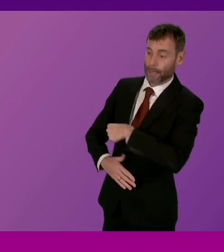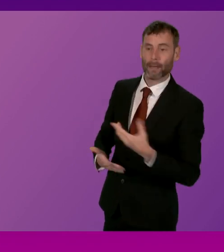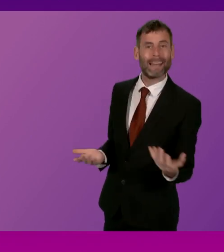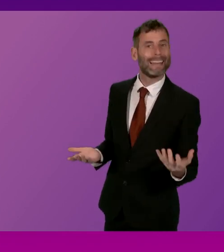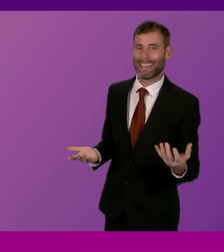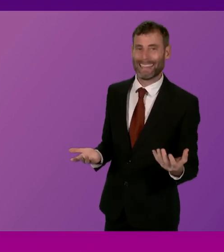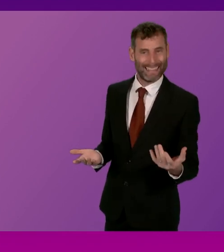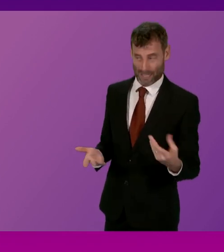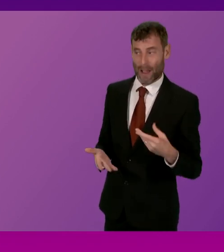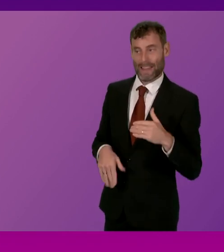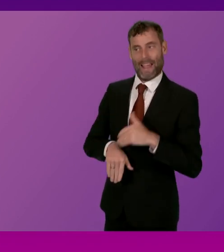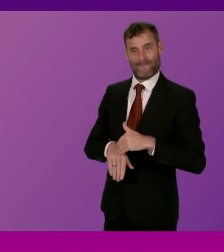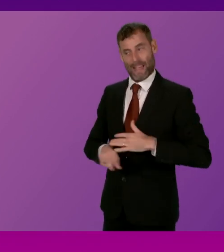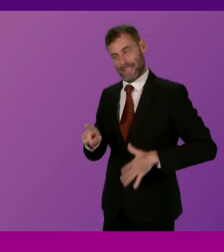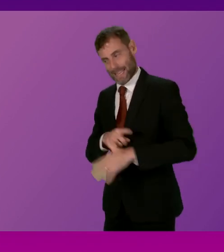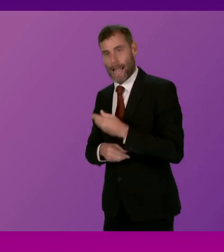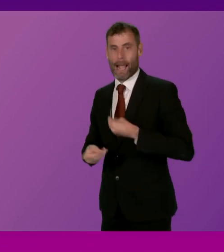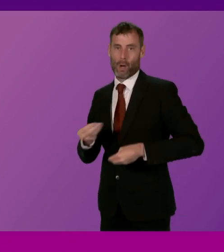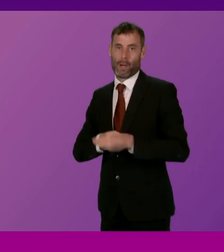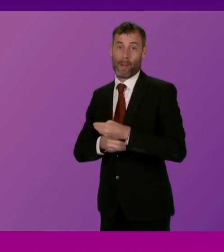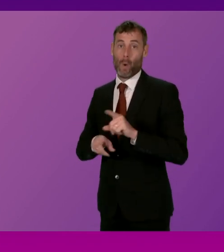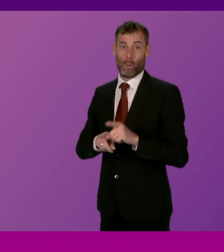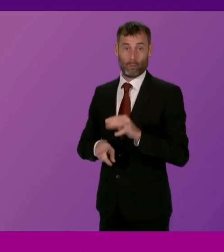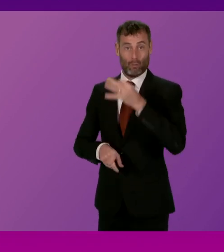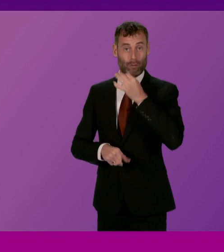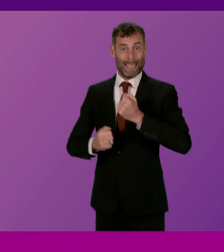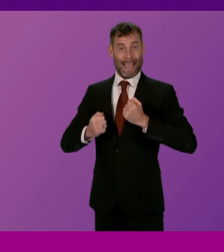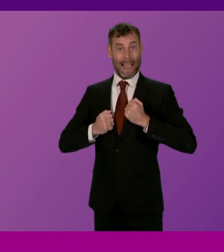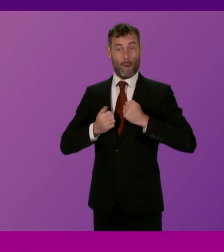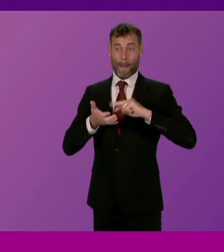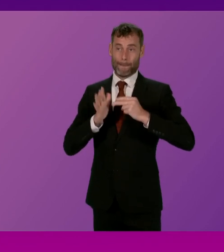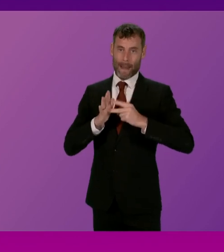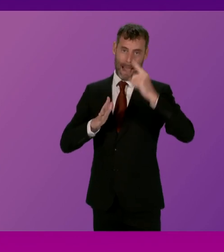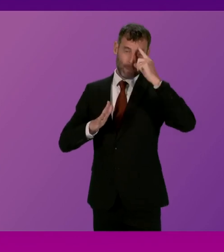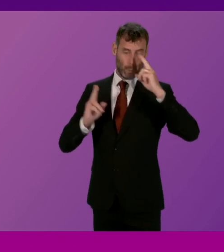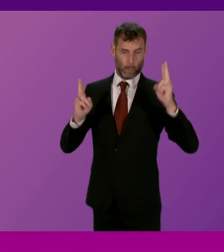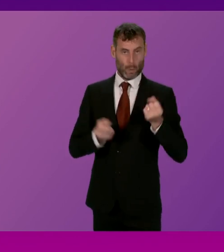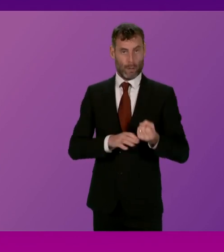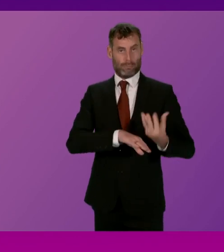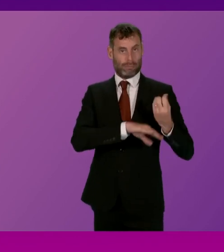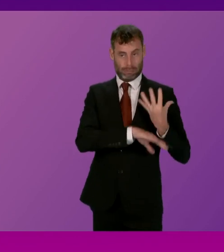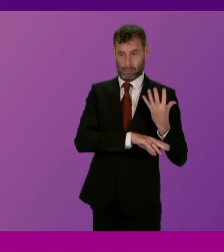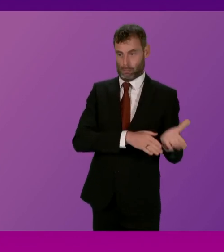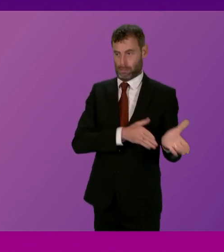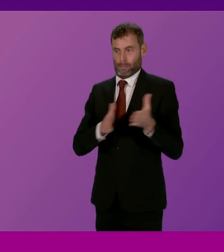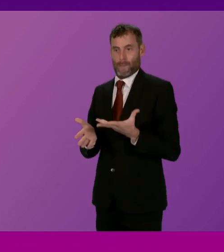importantly, on our climate change targets. It goes without saying that long-distance rail travel in the UK will now continue to